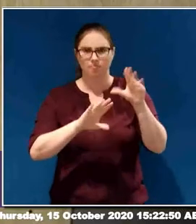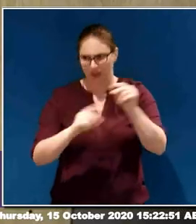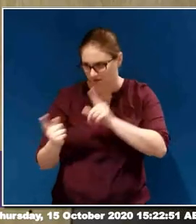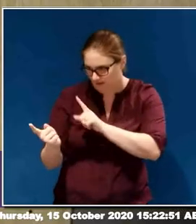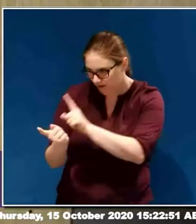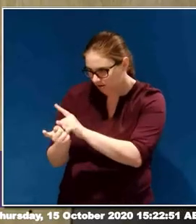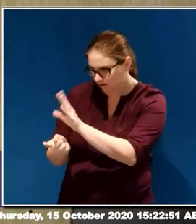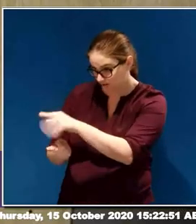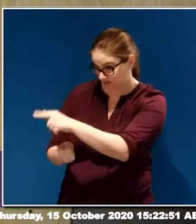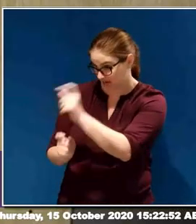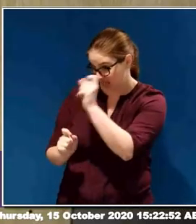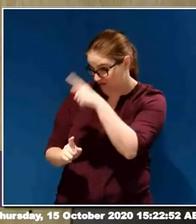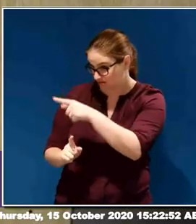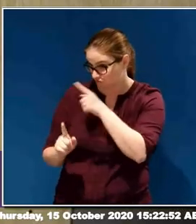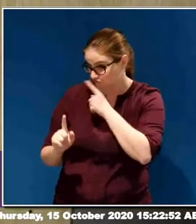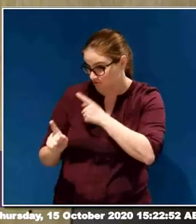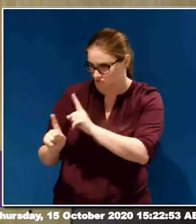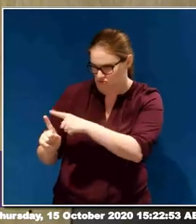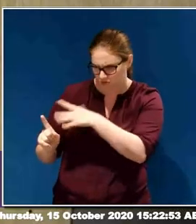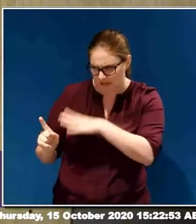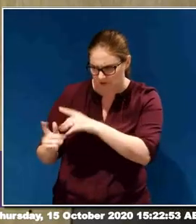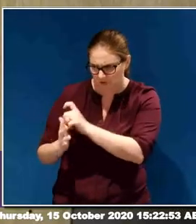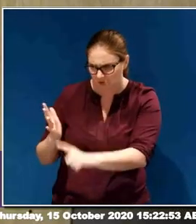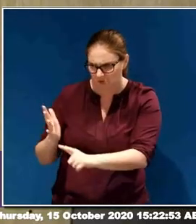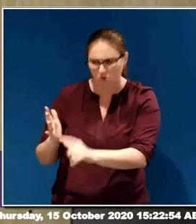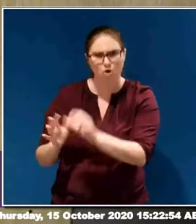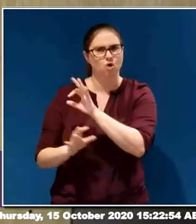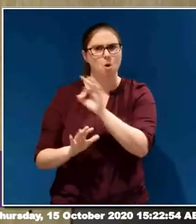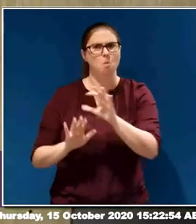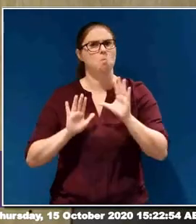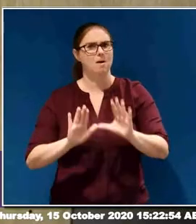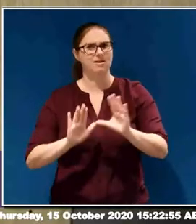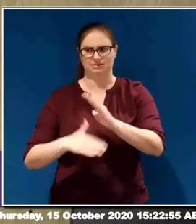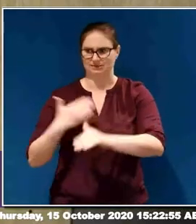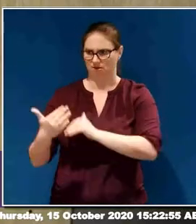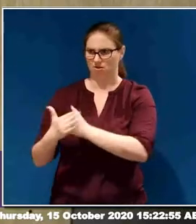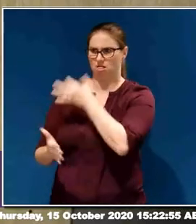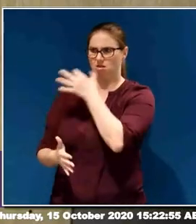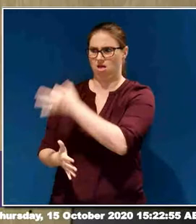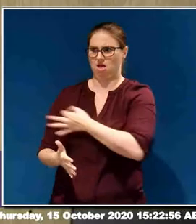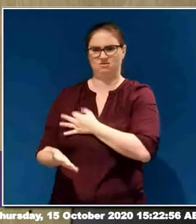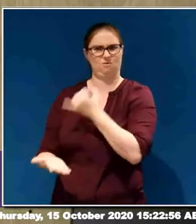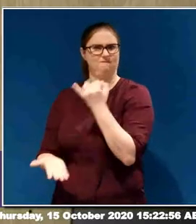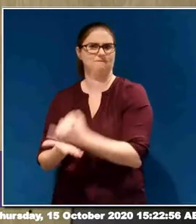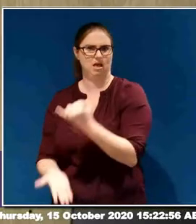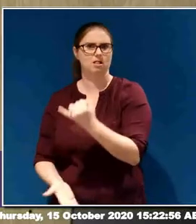You don't want for it to fail. Am I correct in understanding that your research